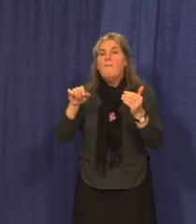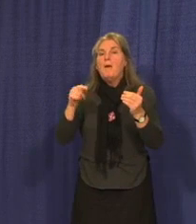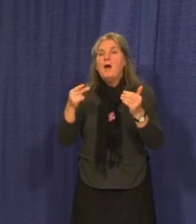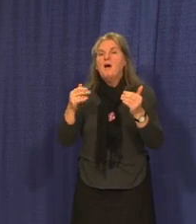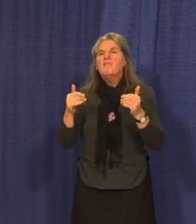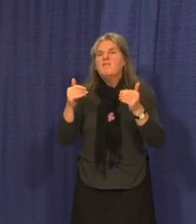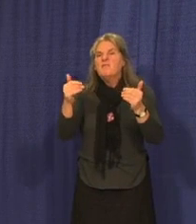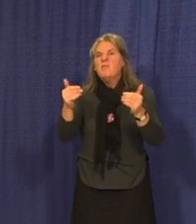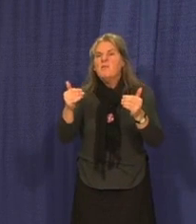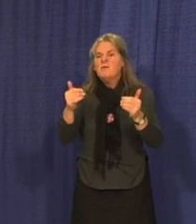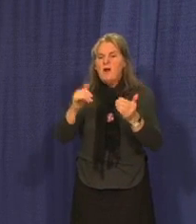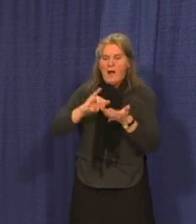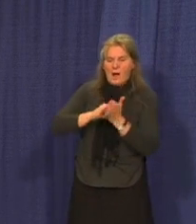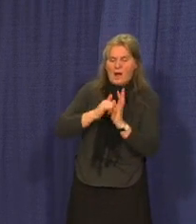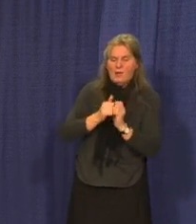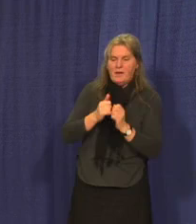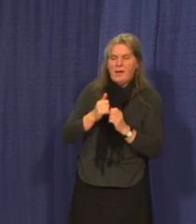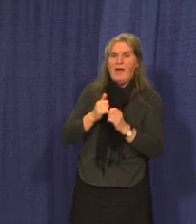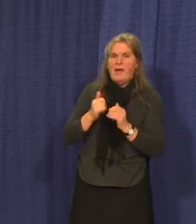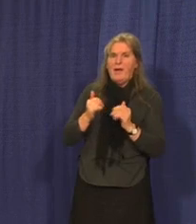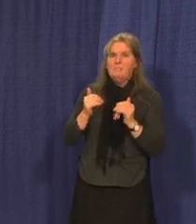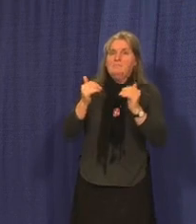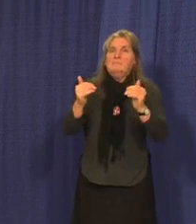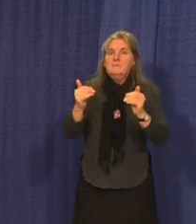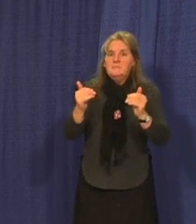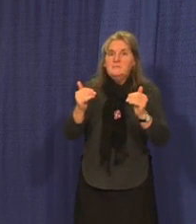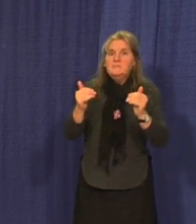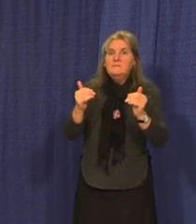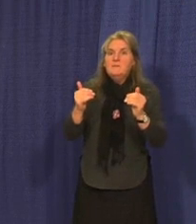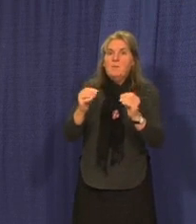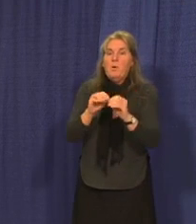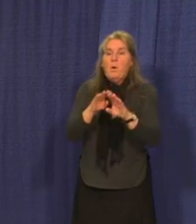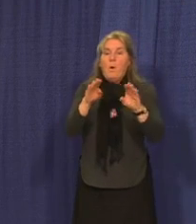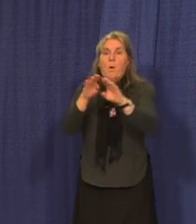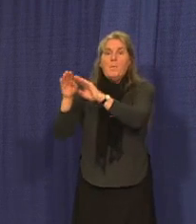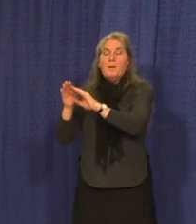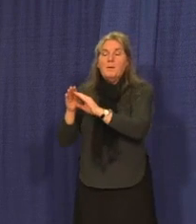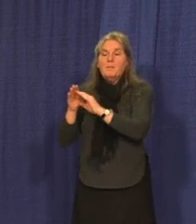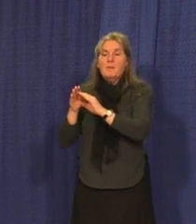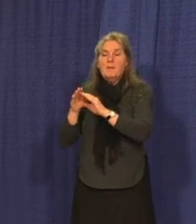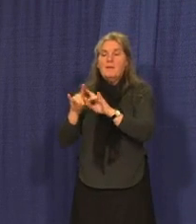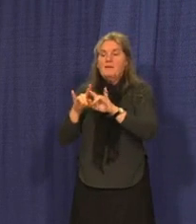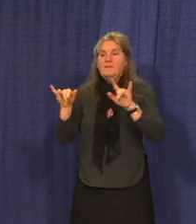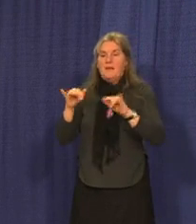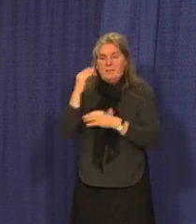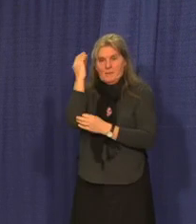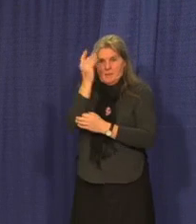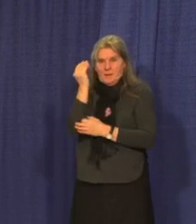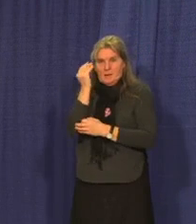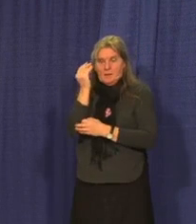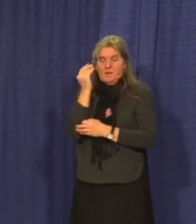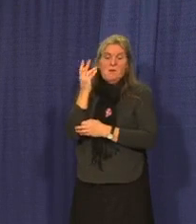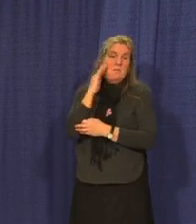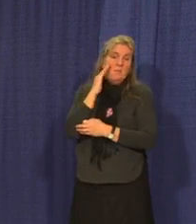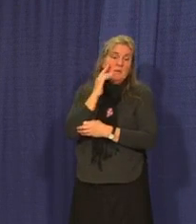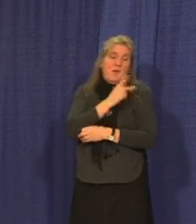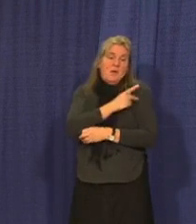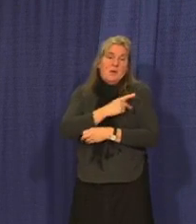forward in our path forward and the triggers that allow us to go into the next phase, we could be considering the same thing where